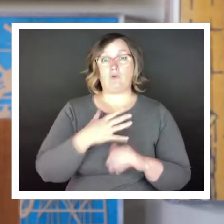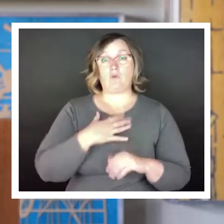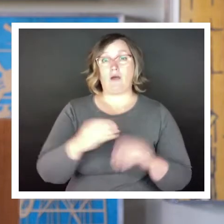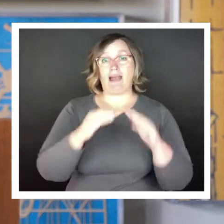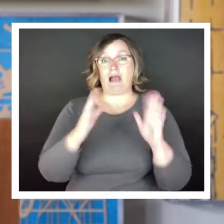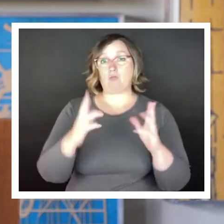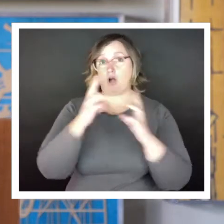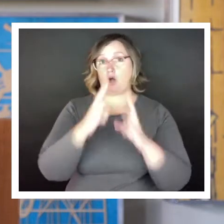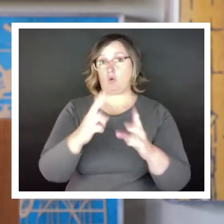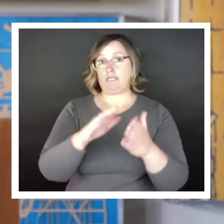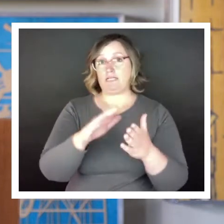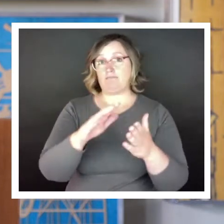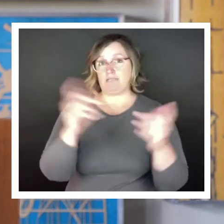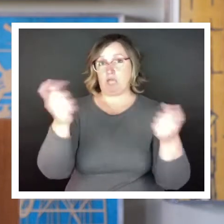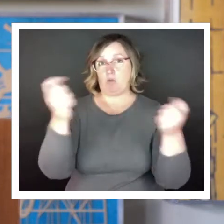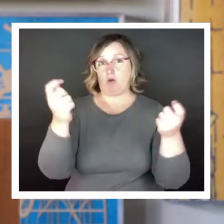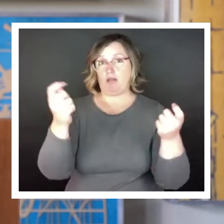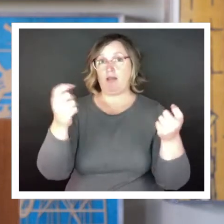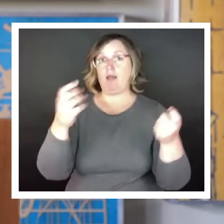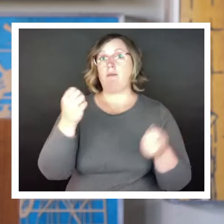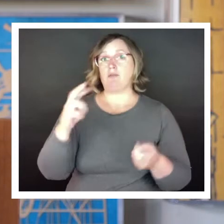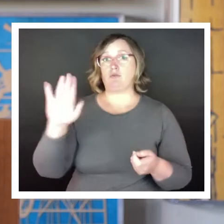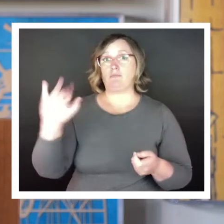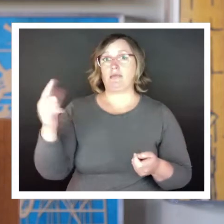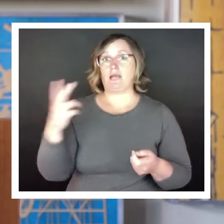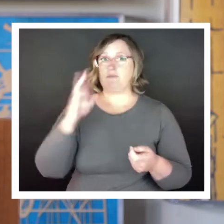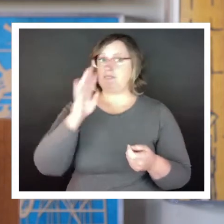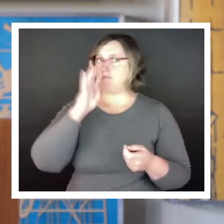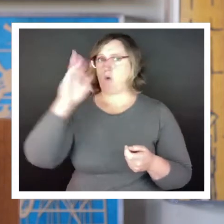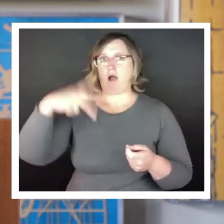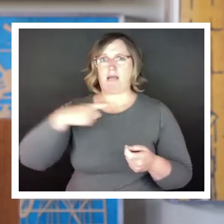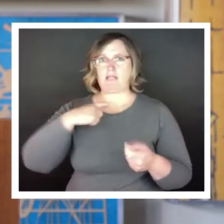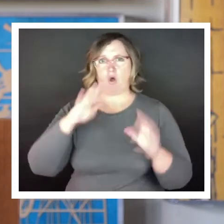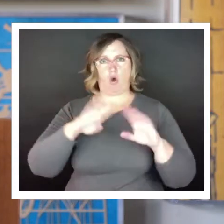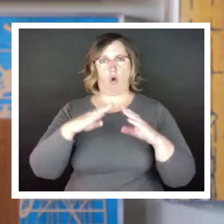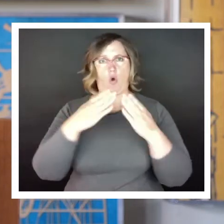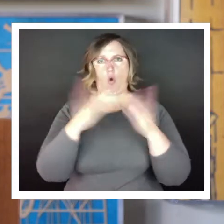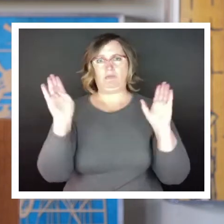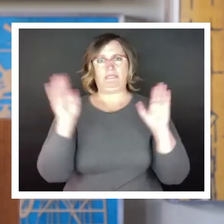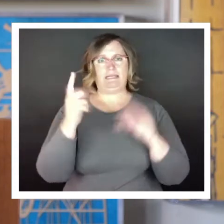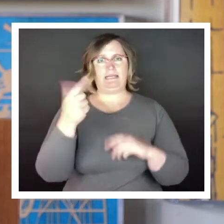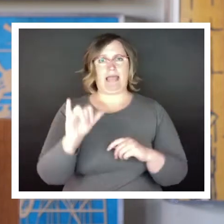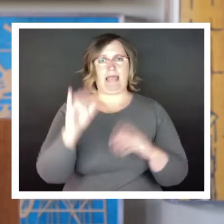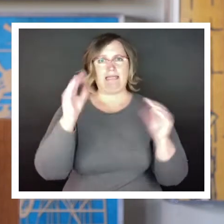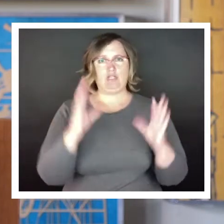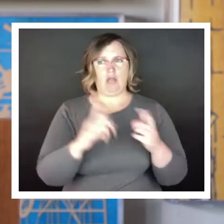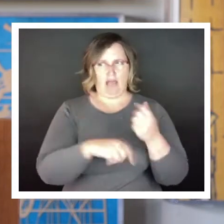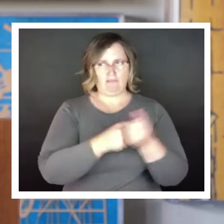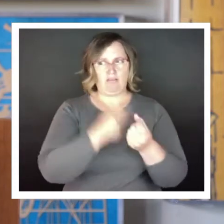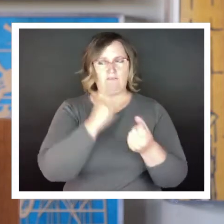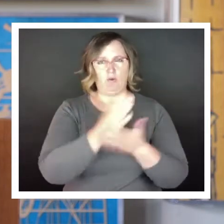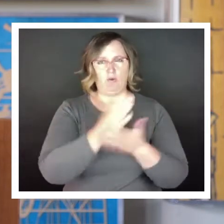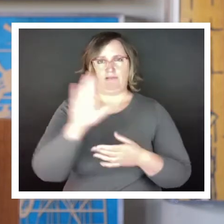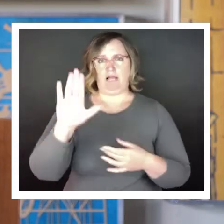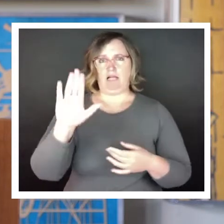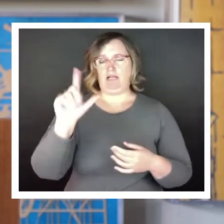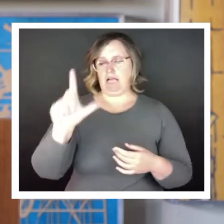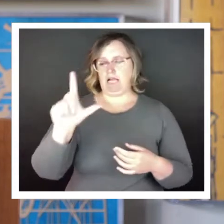Mr. Bigham spoke up as an openly gay teacher advocating for the rights of LGBTQ youth. He was subsequently fired.